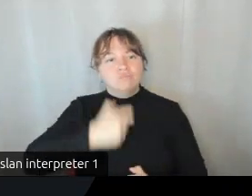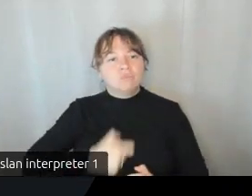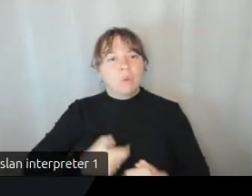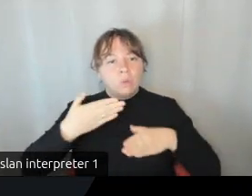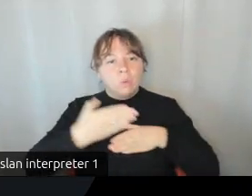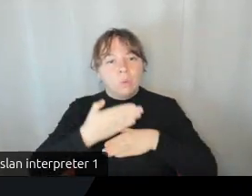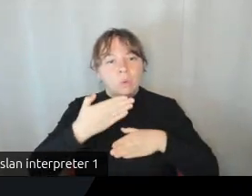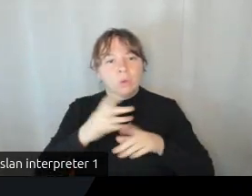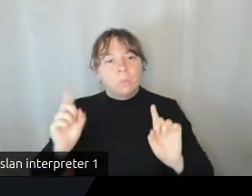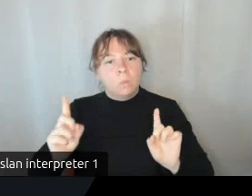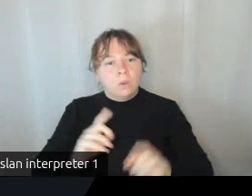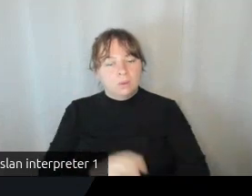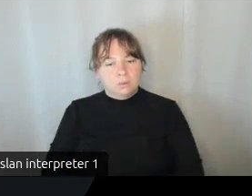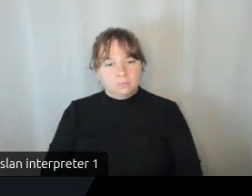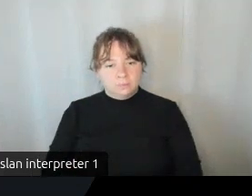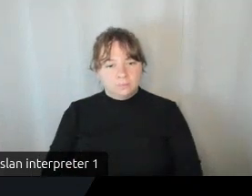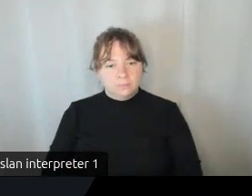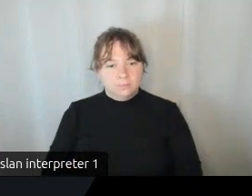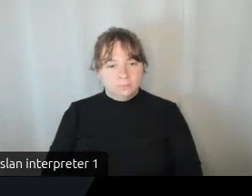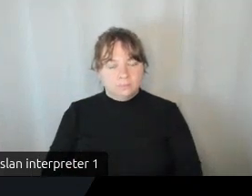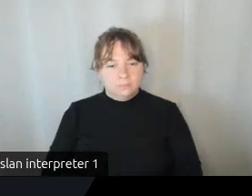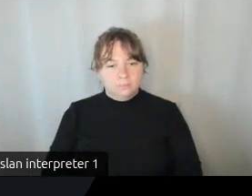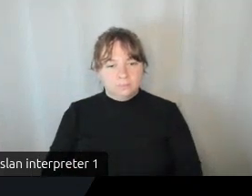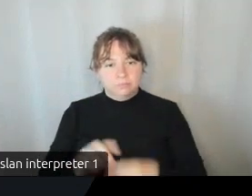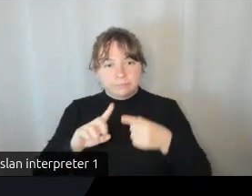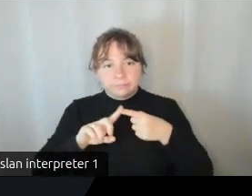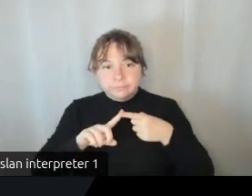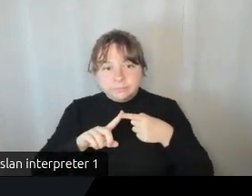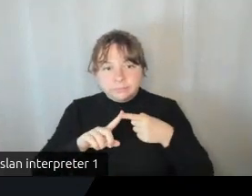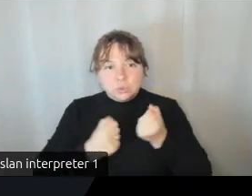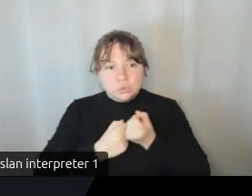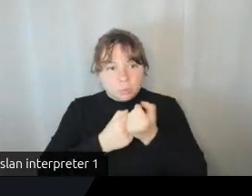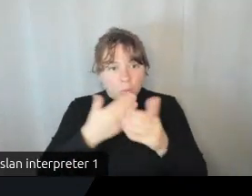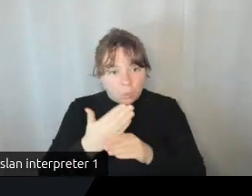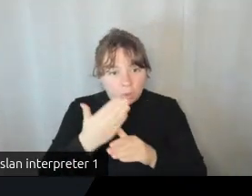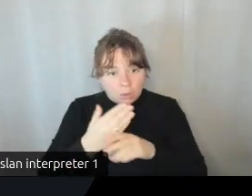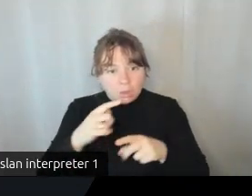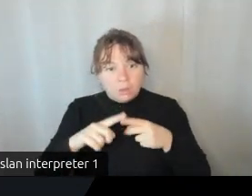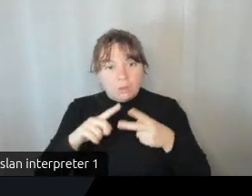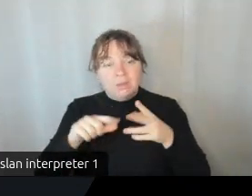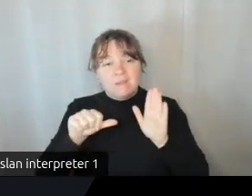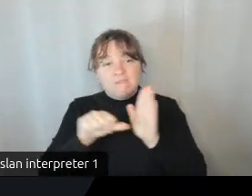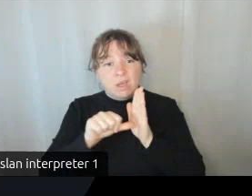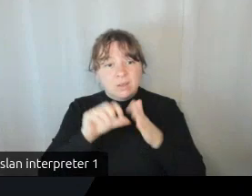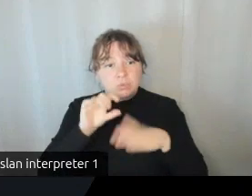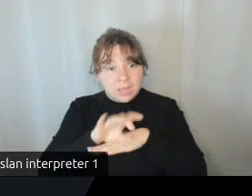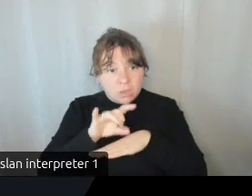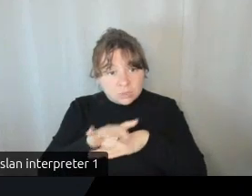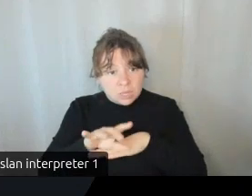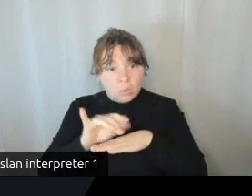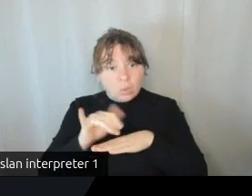you as well. So the options are support worker, financial counselor or health education worker,